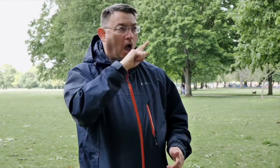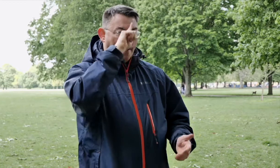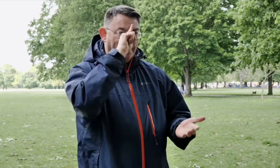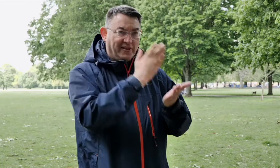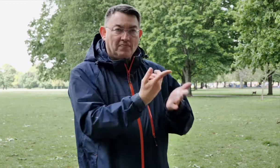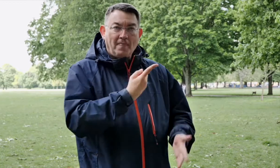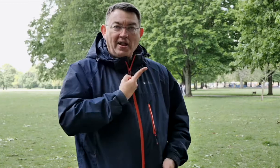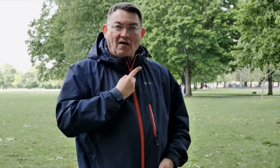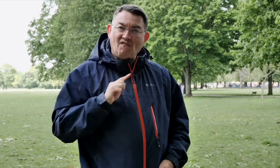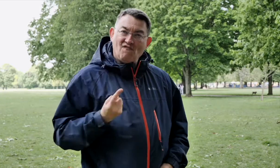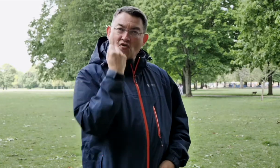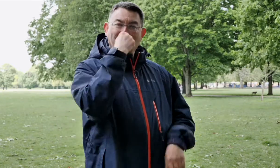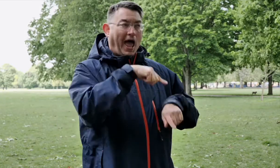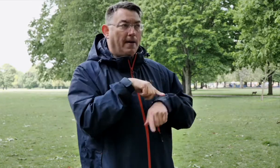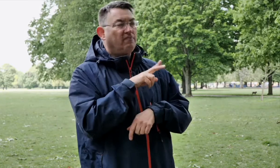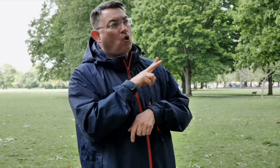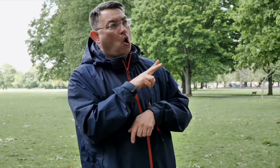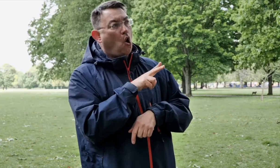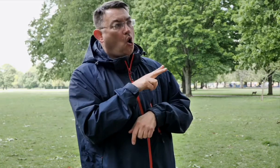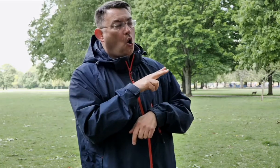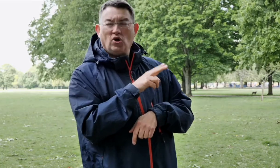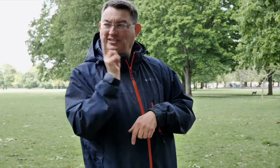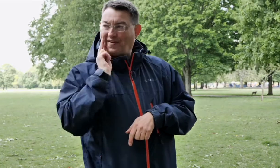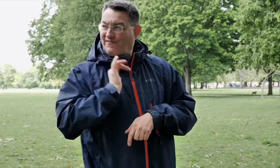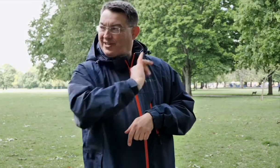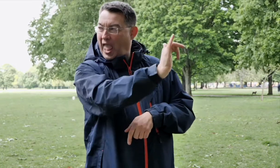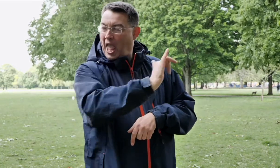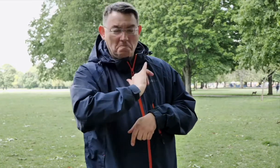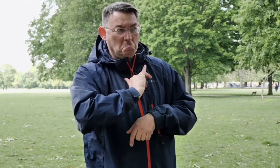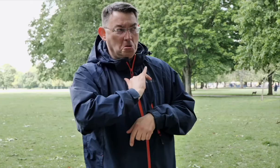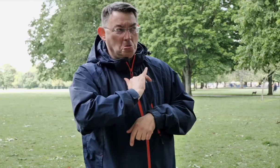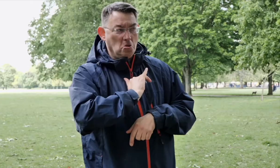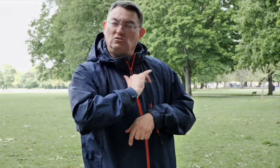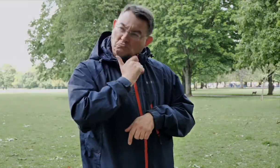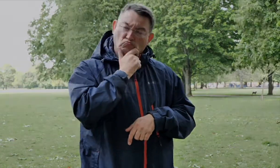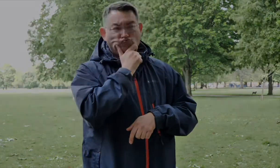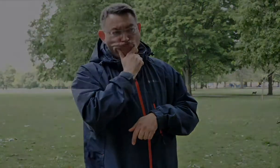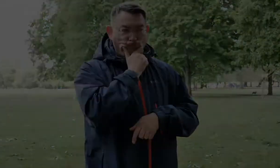It was the first time I believed in myself. He's deaf, like me!